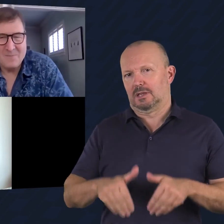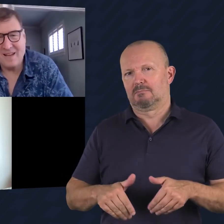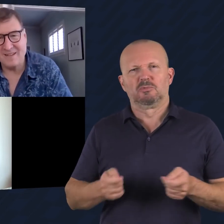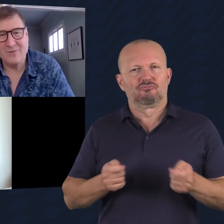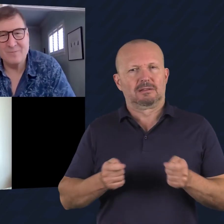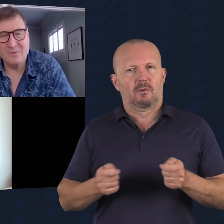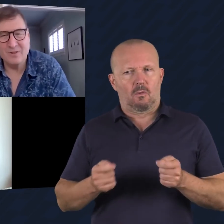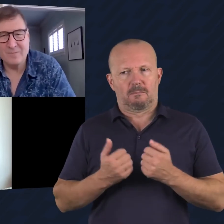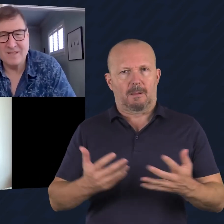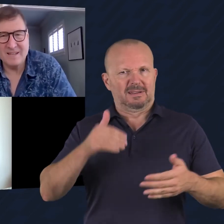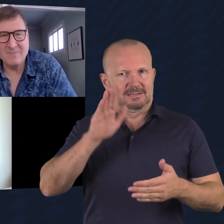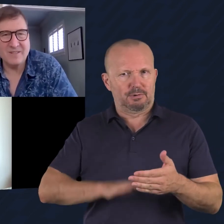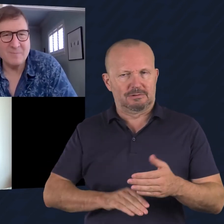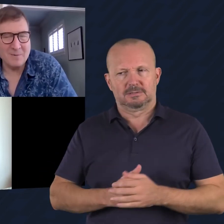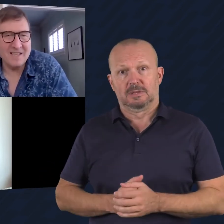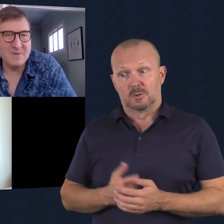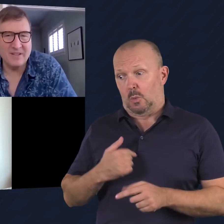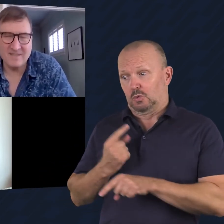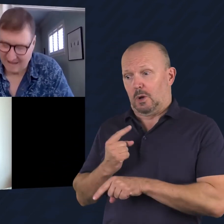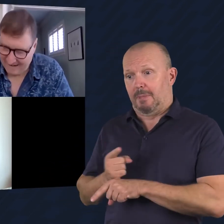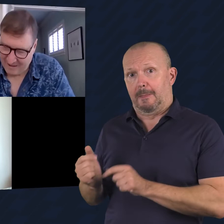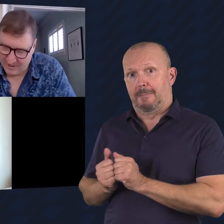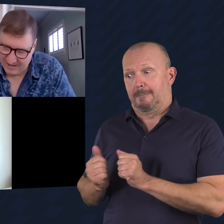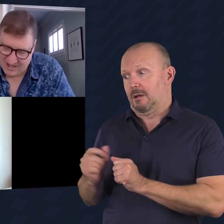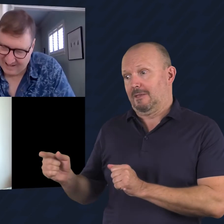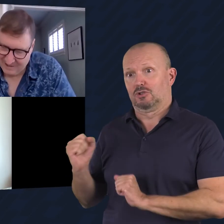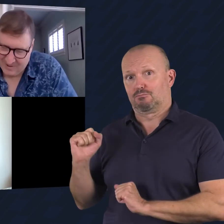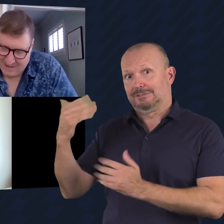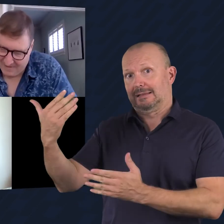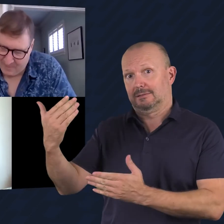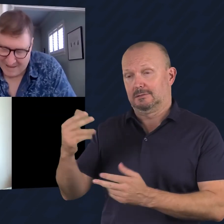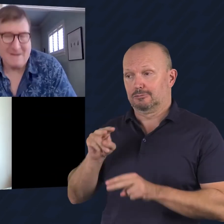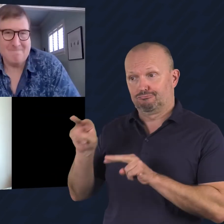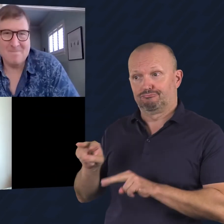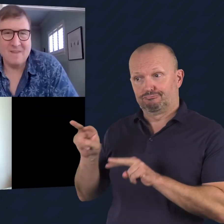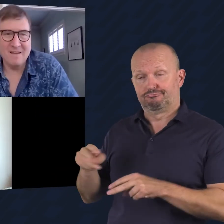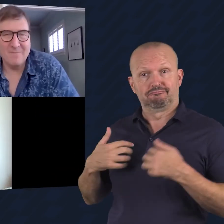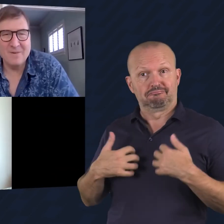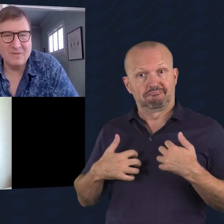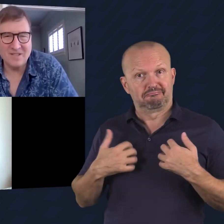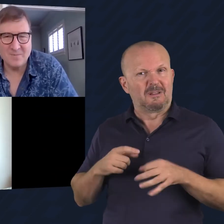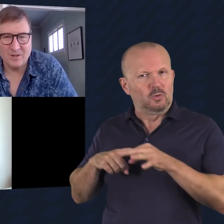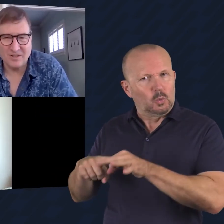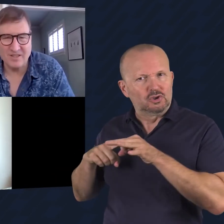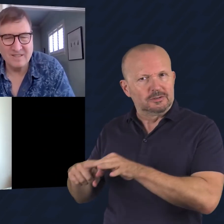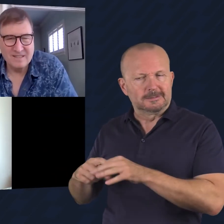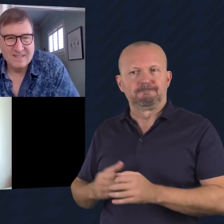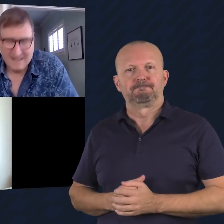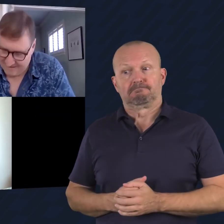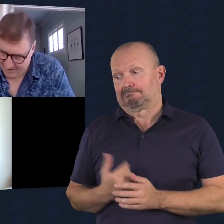I'm Tim Hart from Auckland Museum, Director of Public Experience. And, we're gonna chat a little bit about the paper that we've just watched.